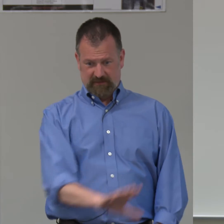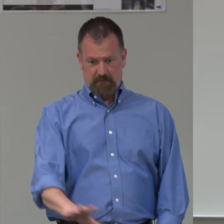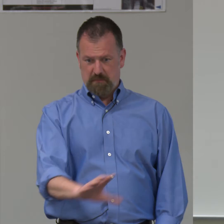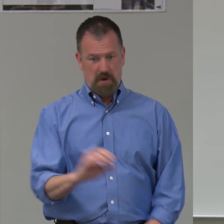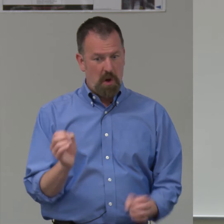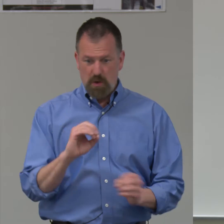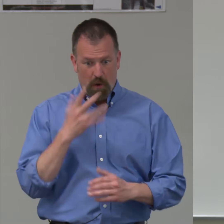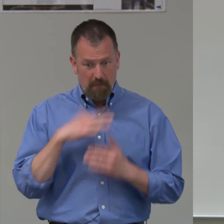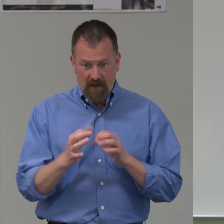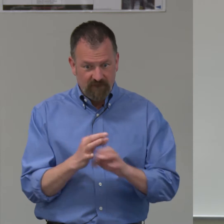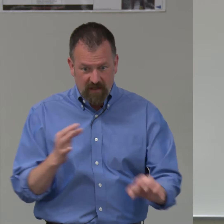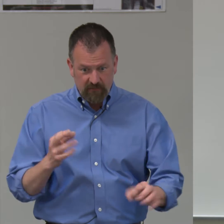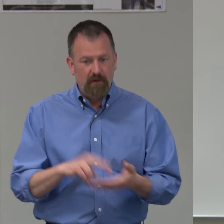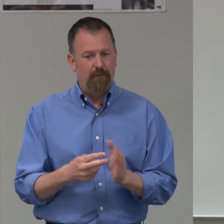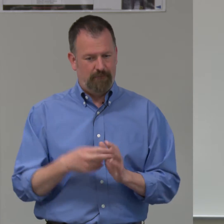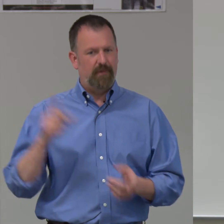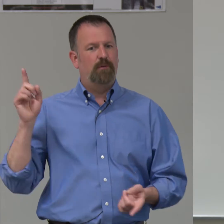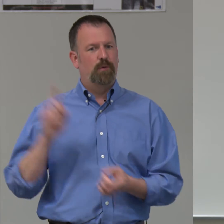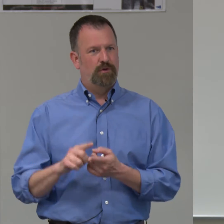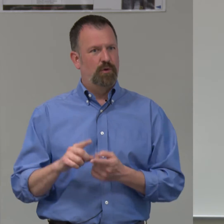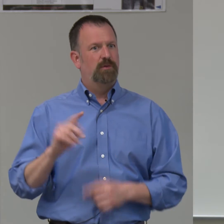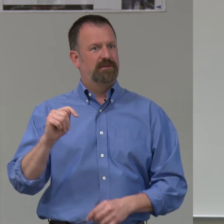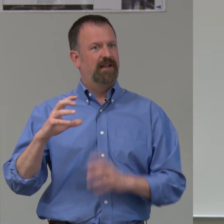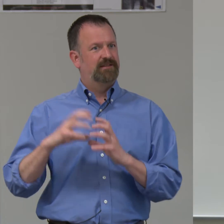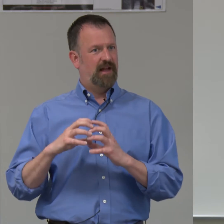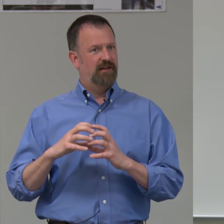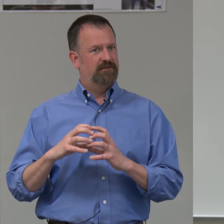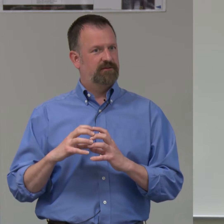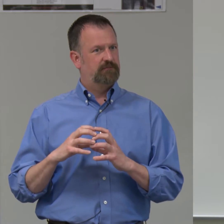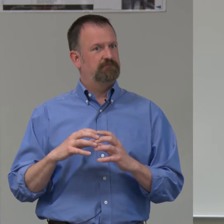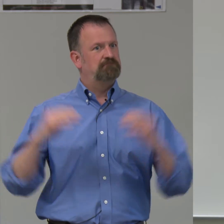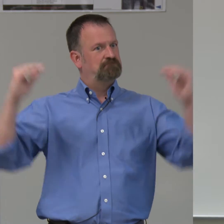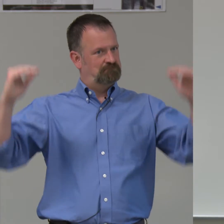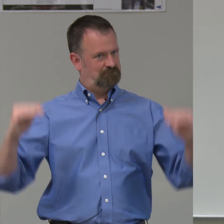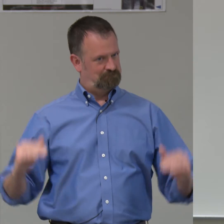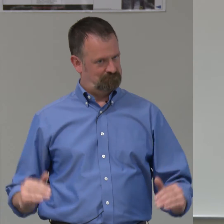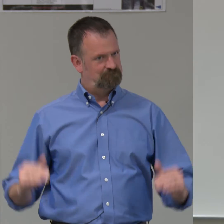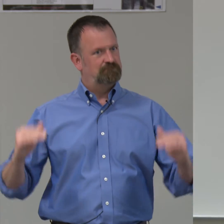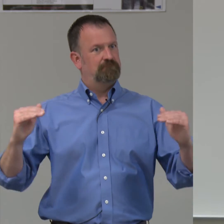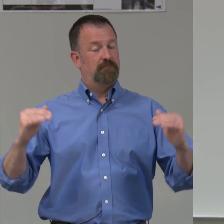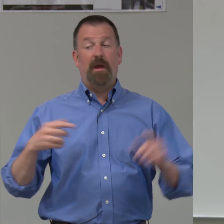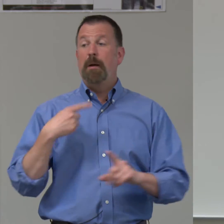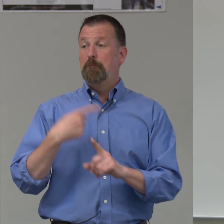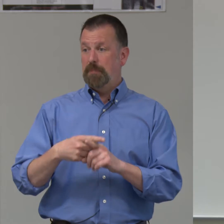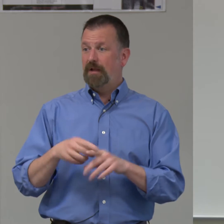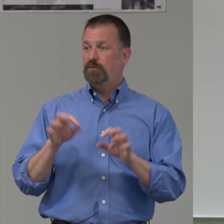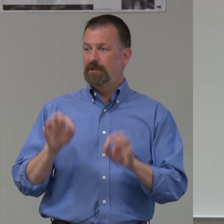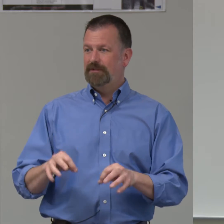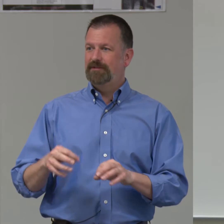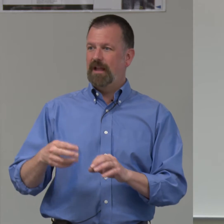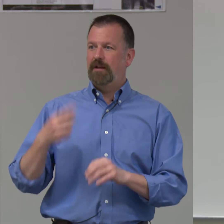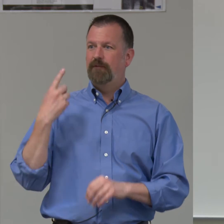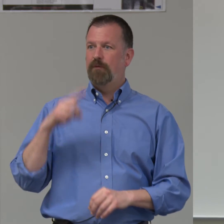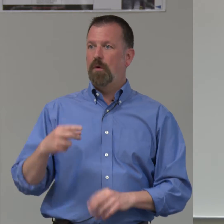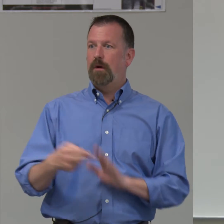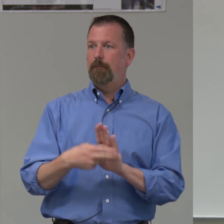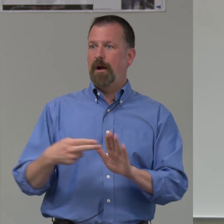and there's fewer of these cells, and we also stained them with this marker for hypoxia, which is shown on the next,